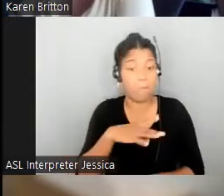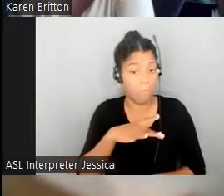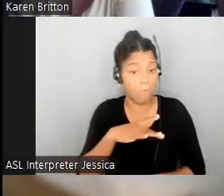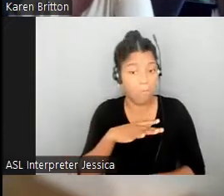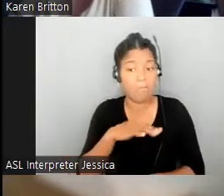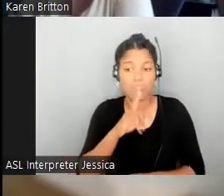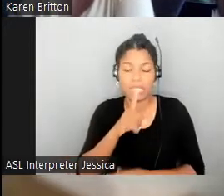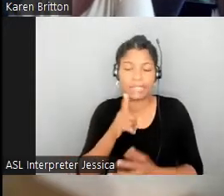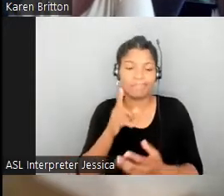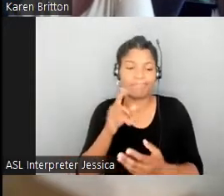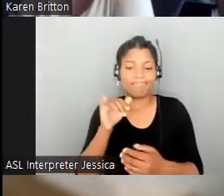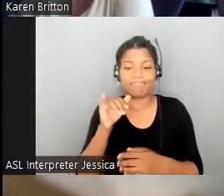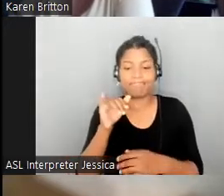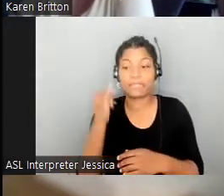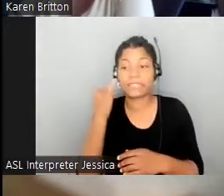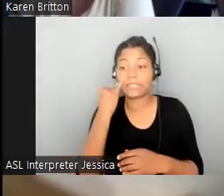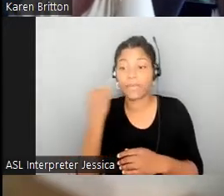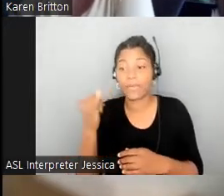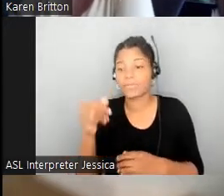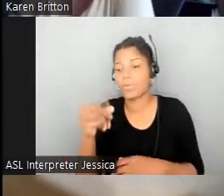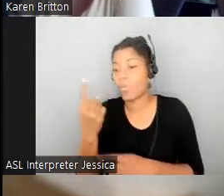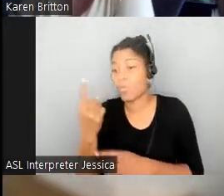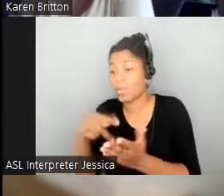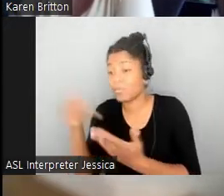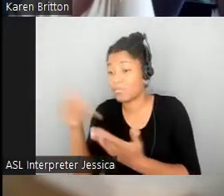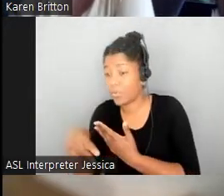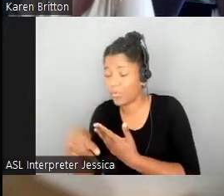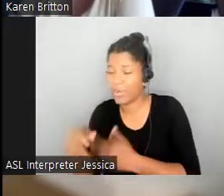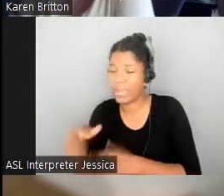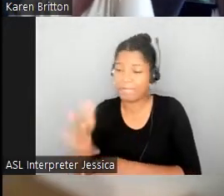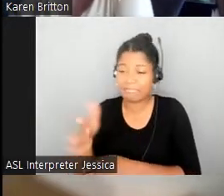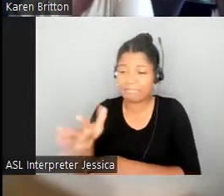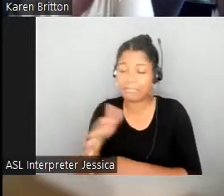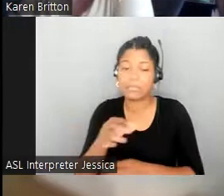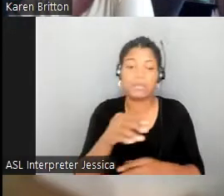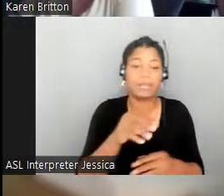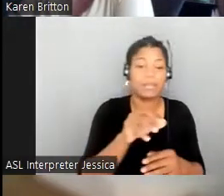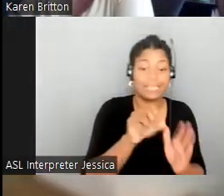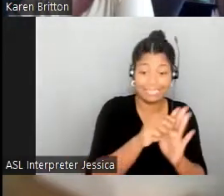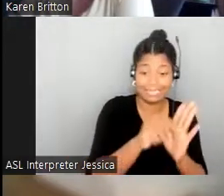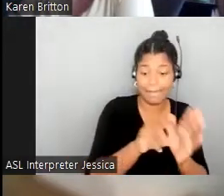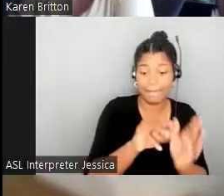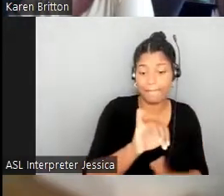When we have a gap in one program, Minnesota has been able to provide some of that information